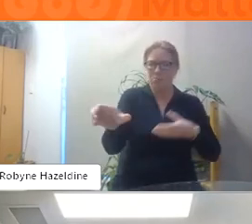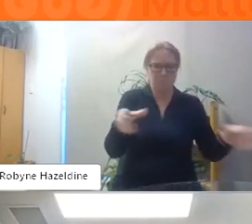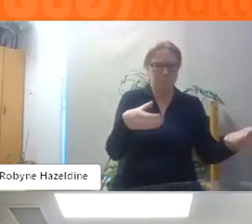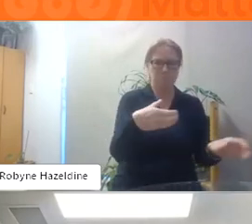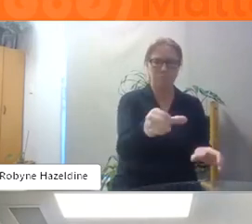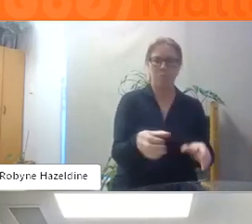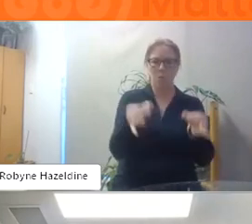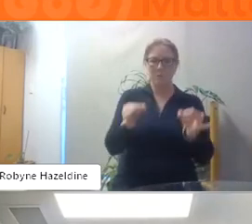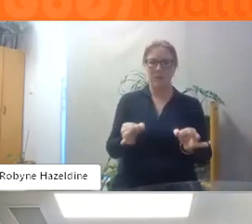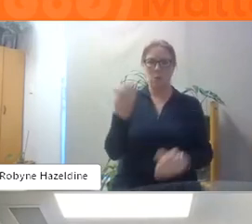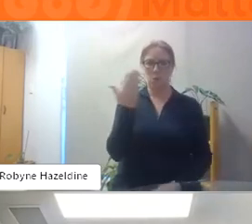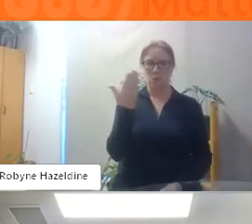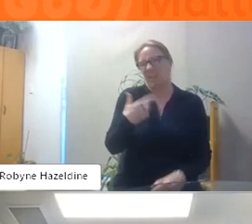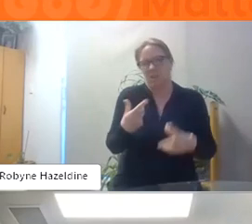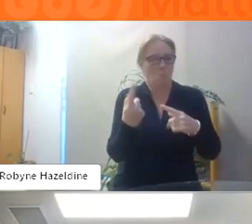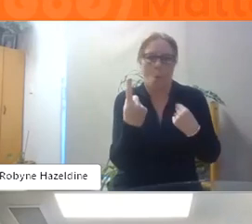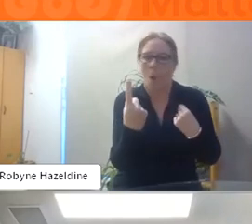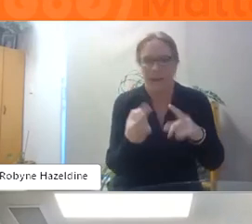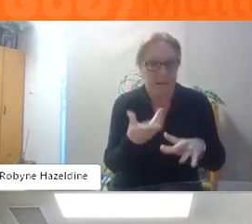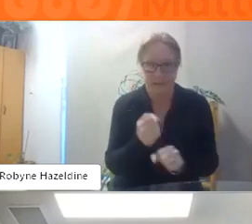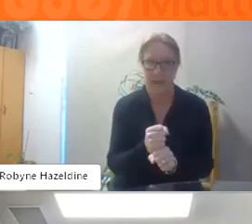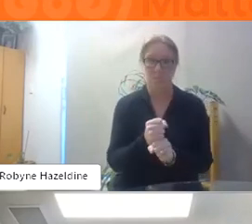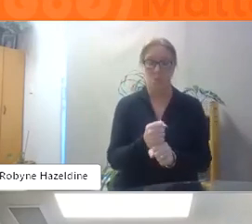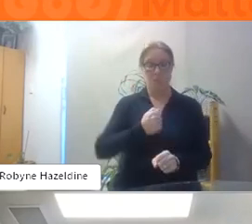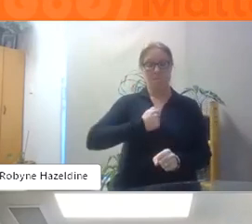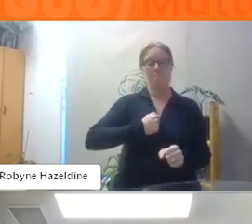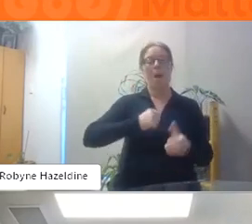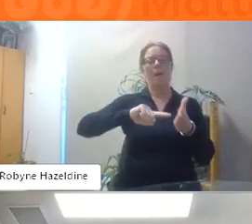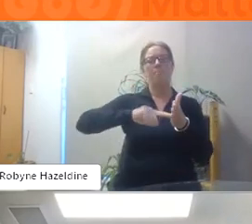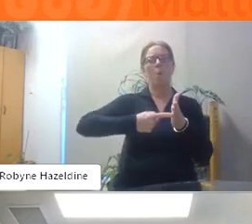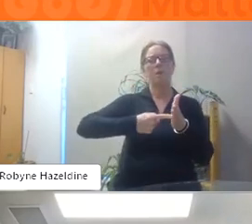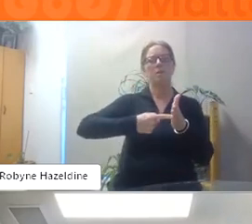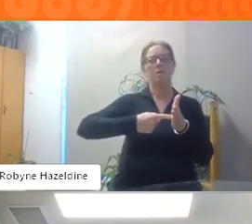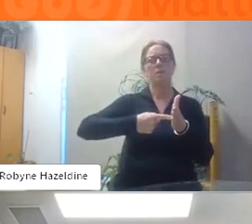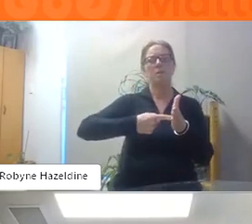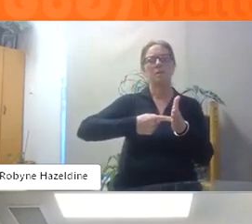example. And I want to come back to my point around the way we've